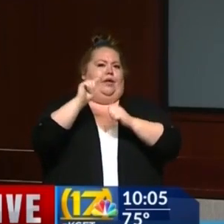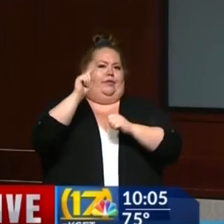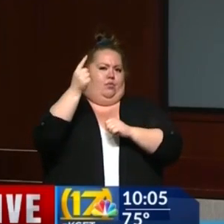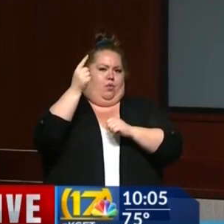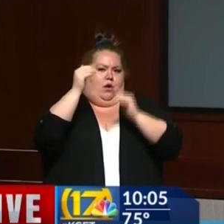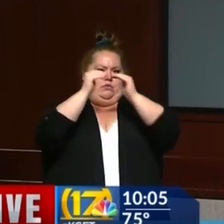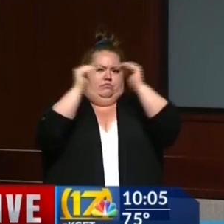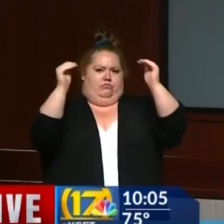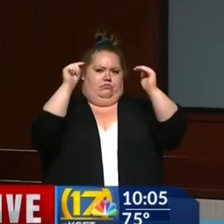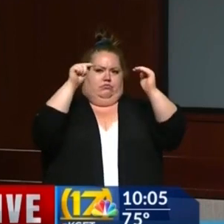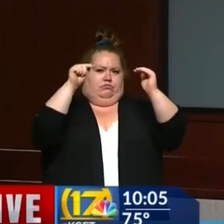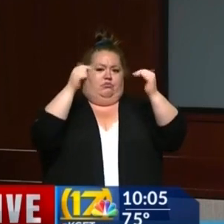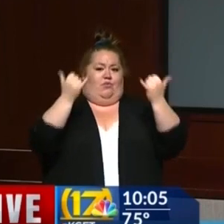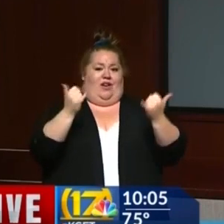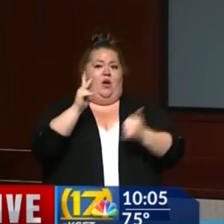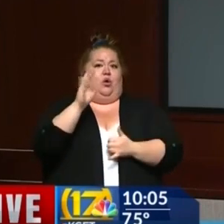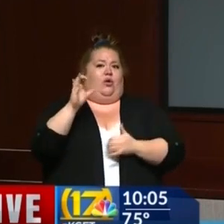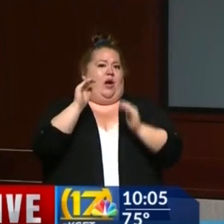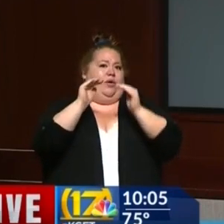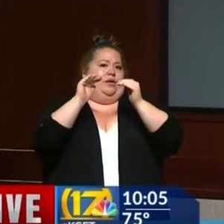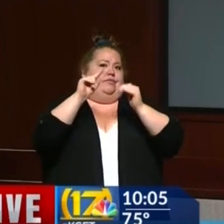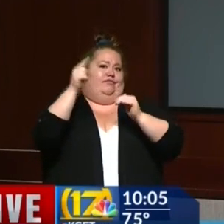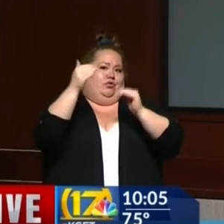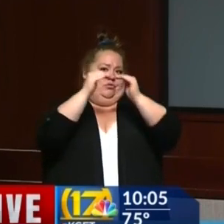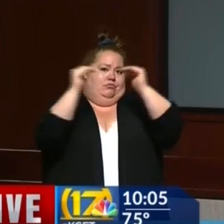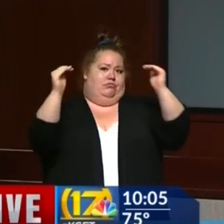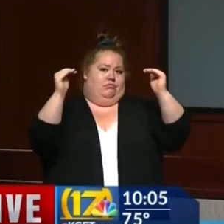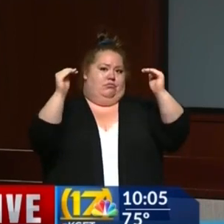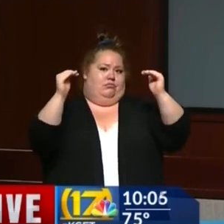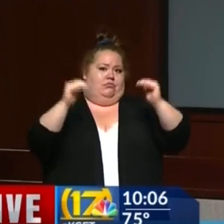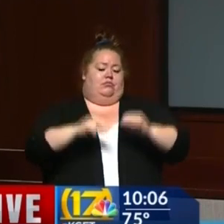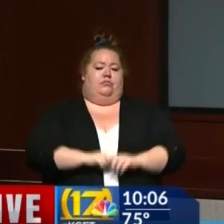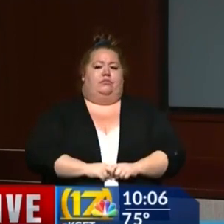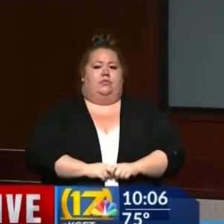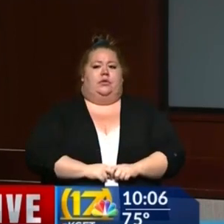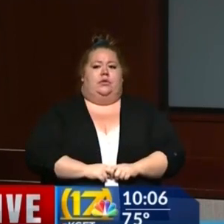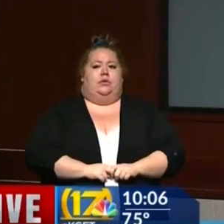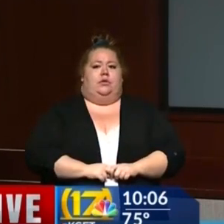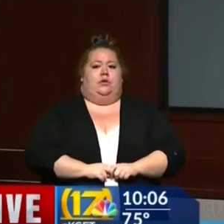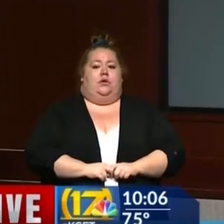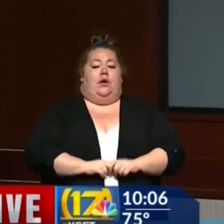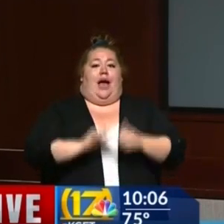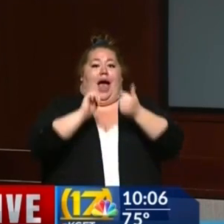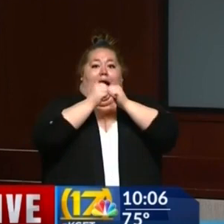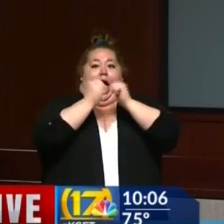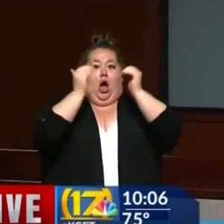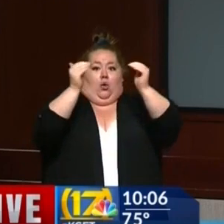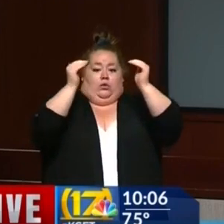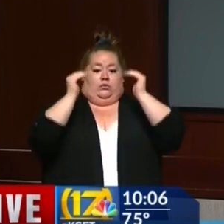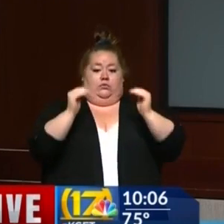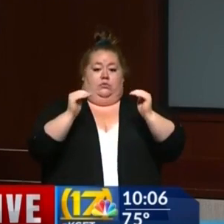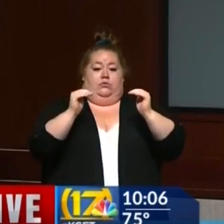DIFFERENT TIERS. WE'RE IN THE HIGHEST TIER, TIER 1, WHICH HAS A PURPLE COLOR ASSOCIATED WITH IT.